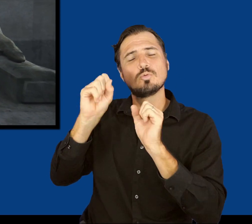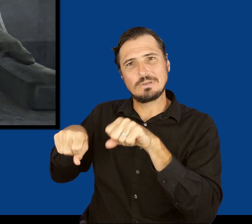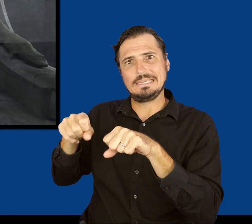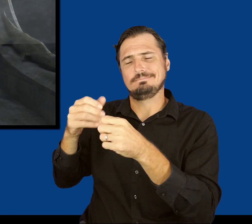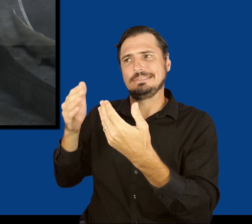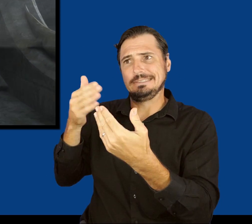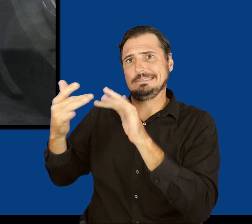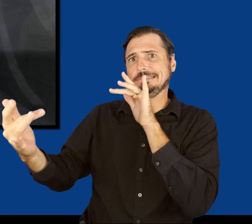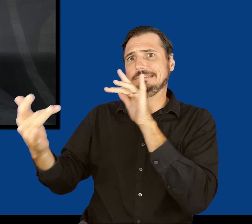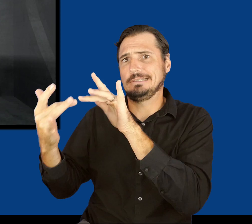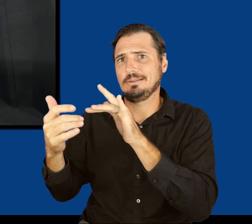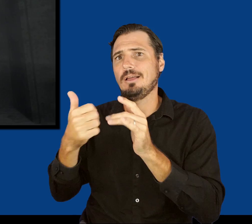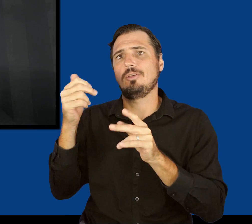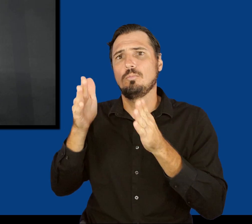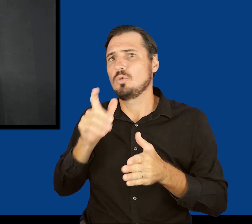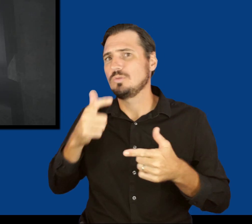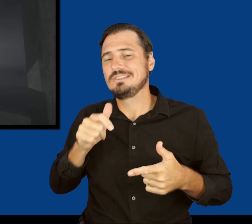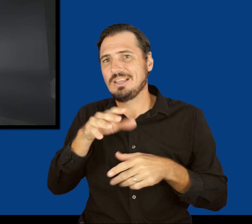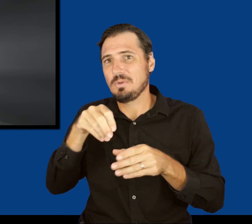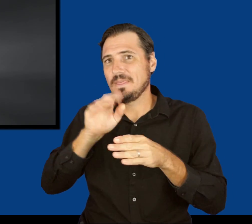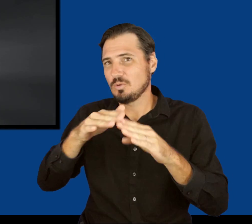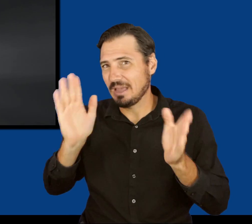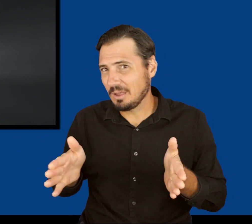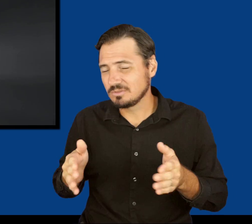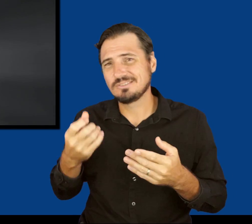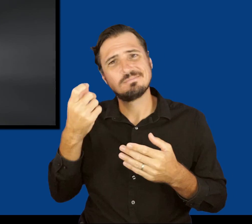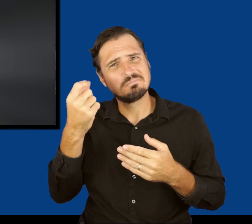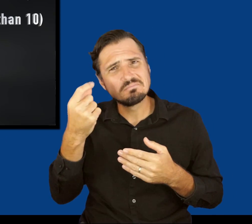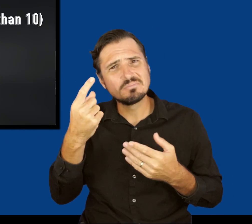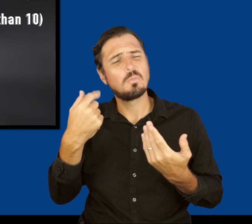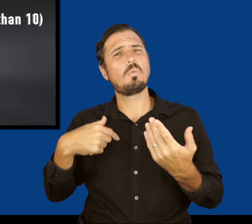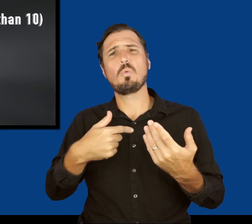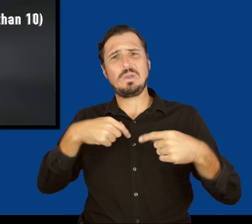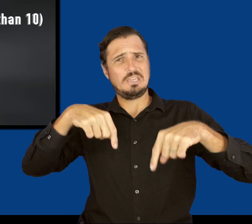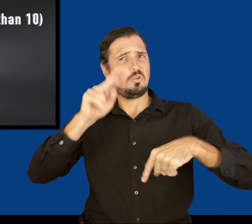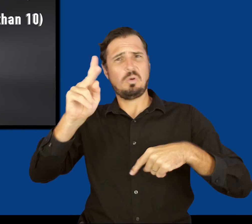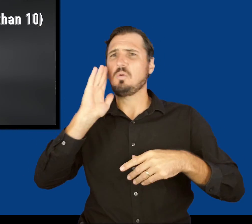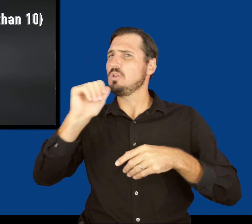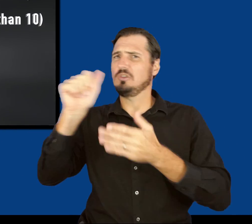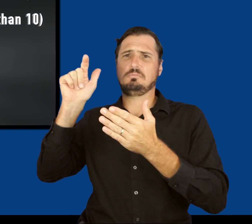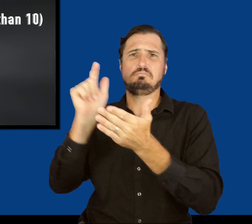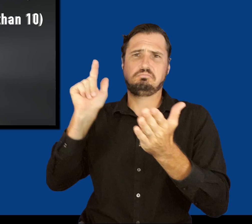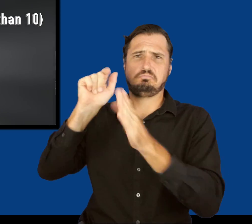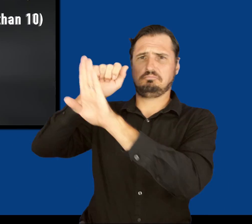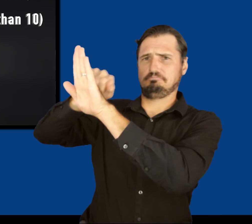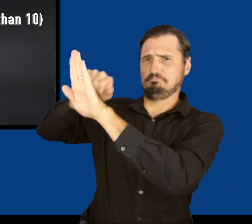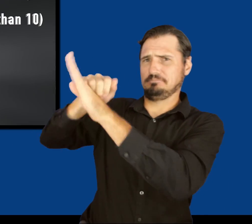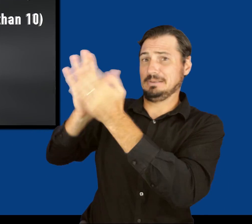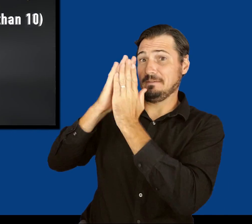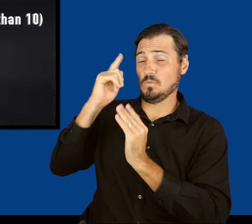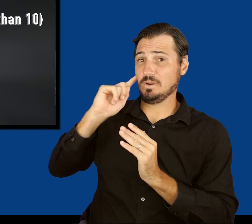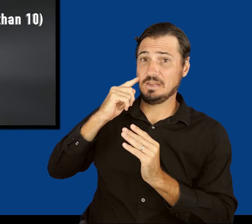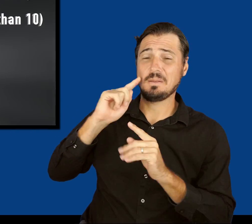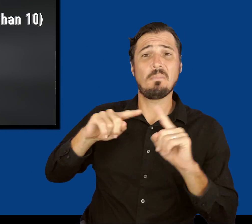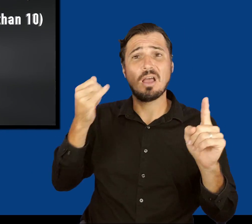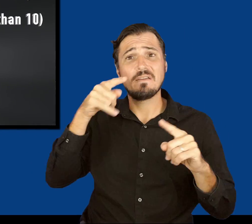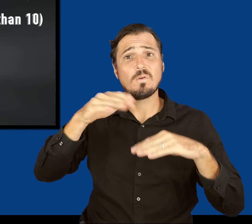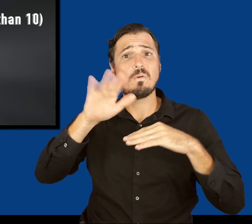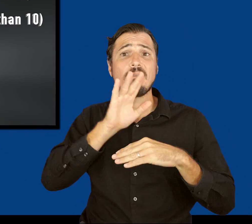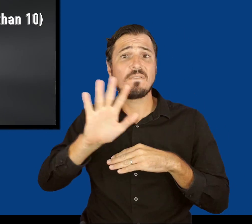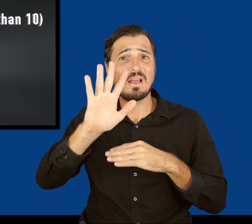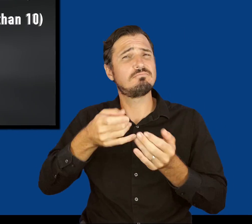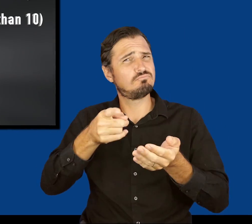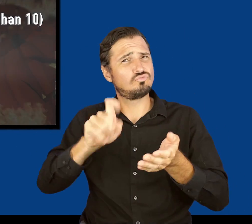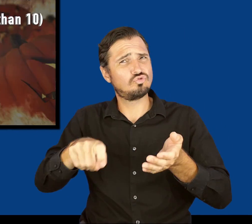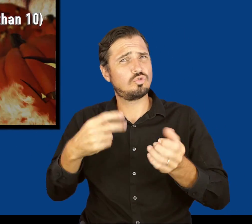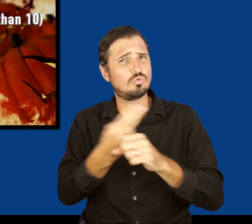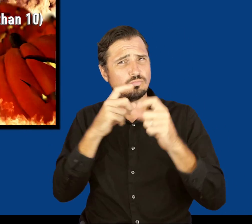or-treating is not prohibited here on Kaua‘i. Those who do plan to trick-or-treat should wear masks, if age 5 or over, and stay with your households in a group less than 10.